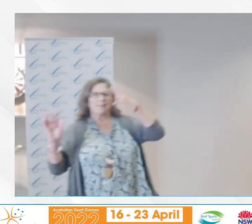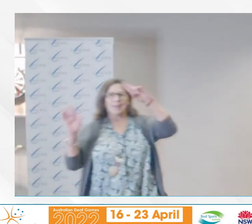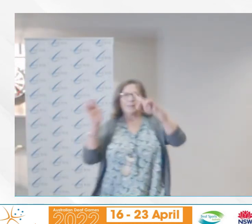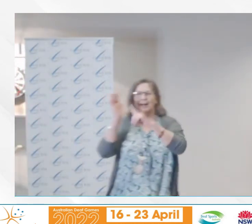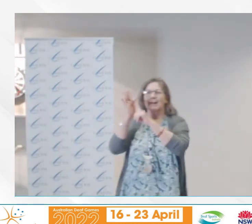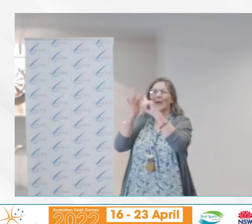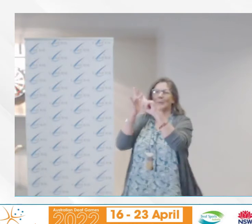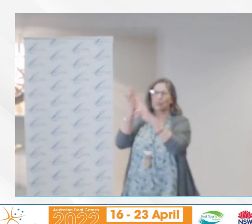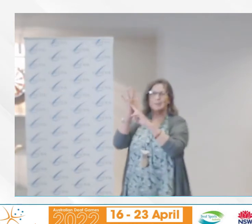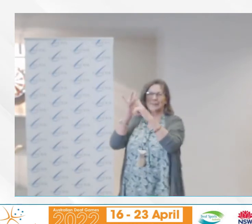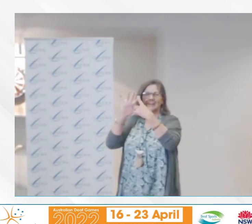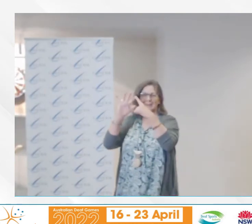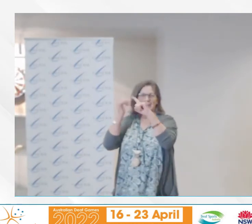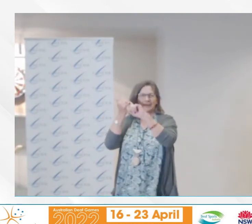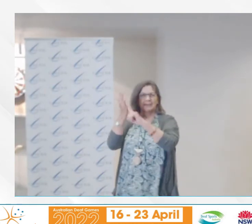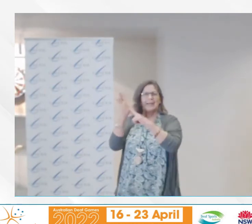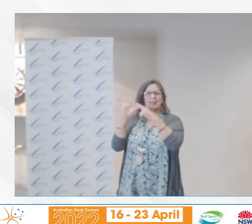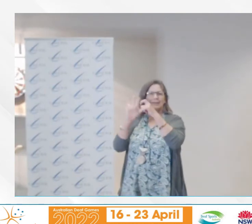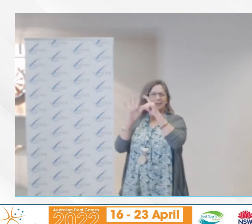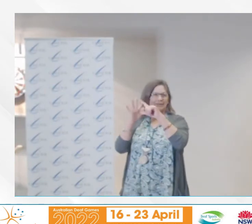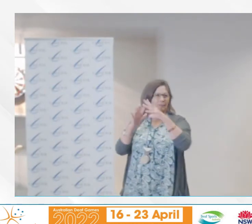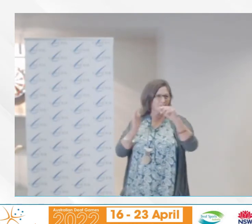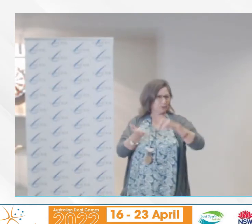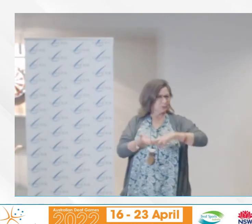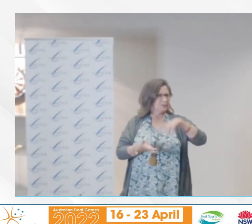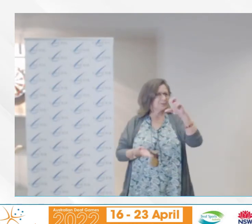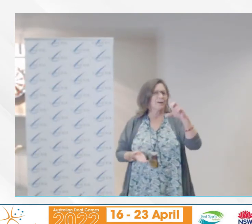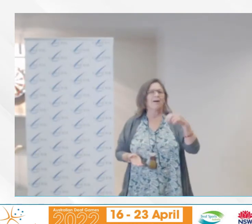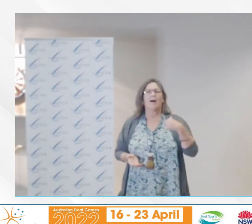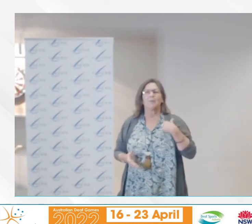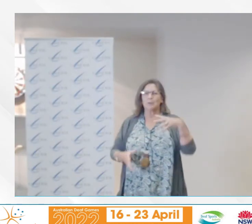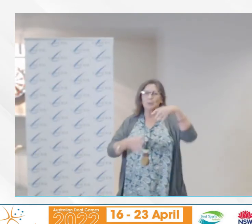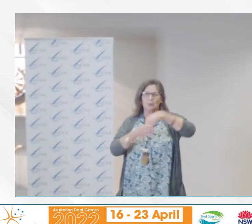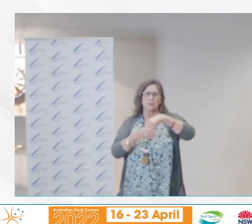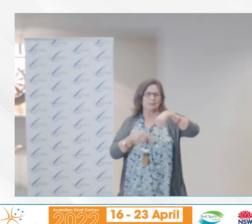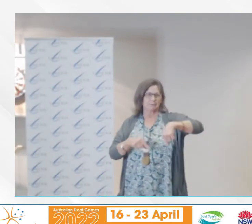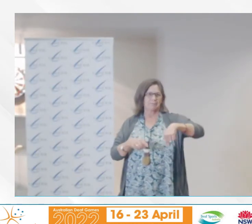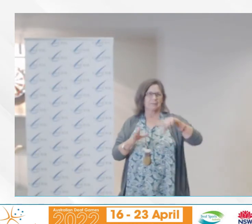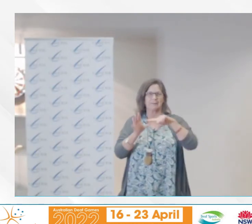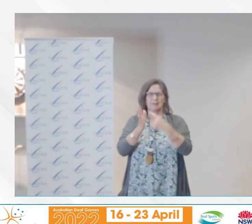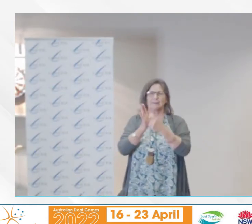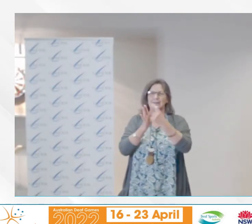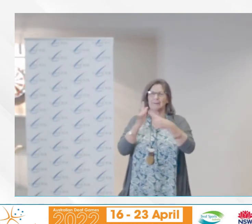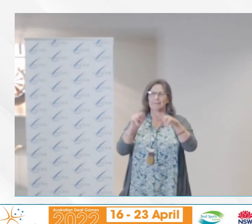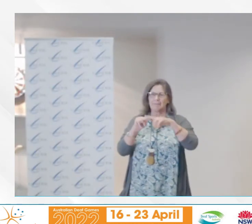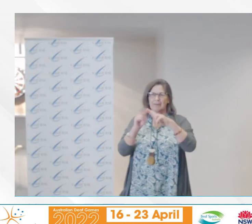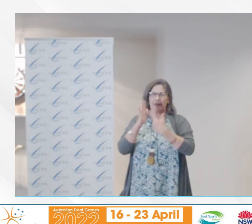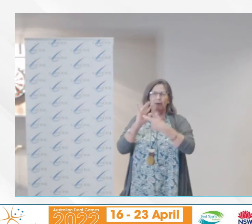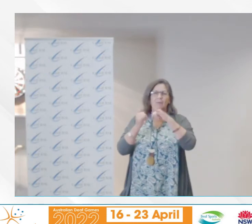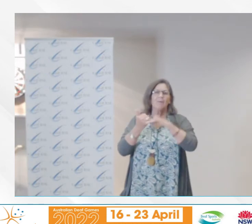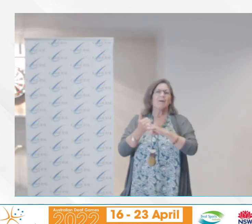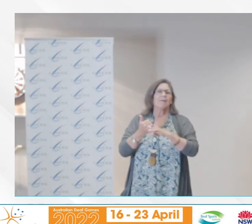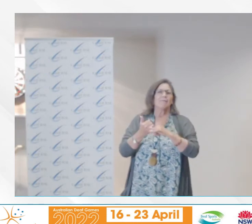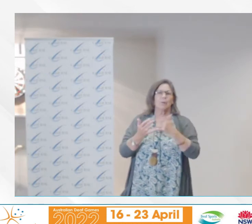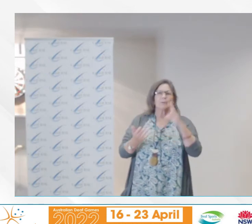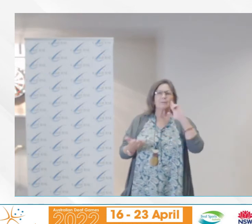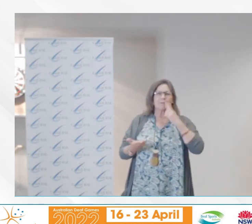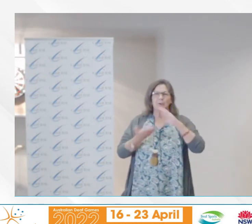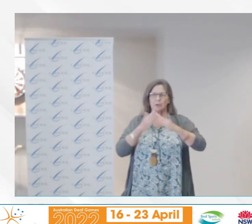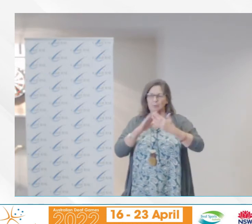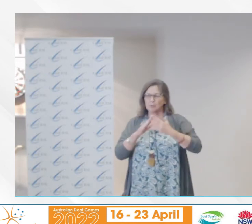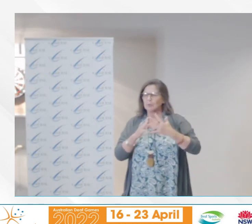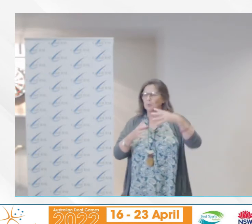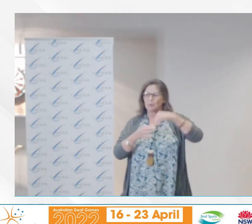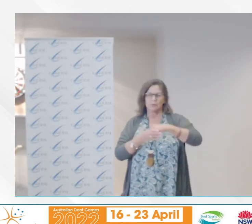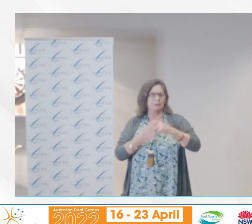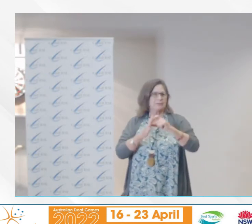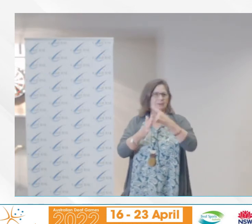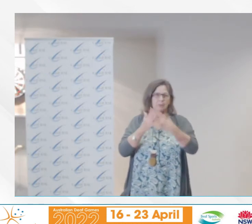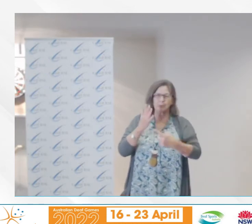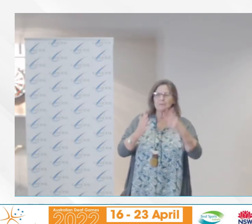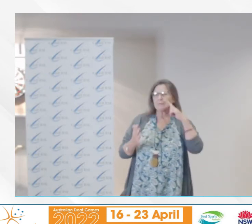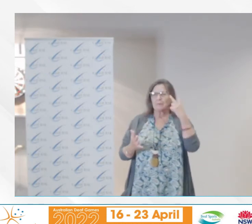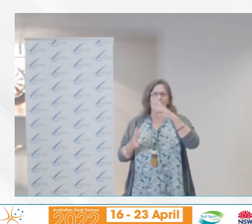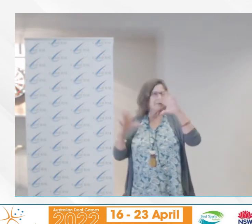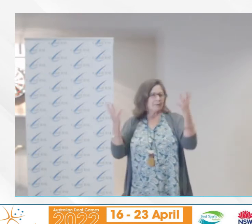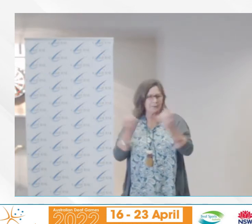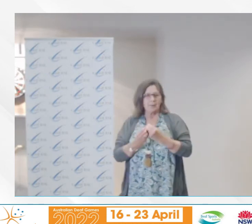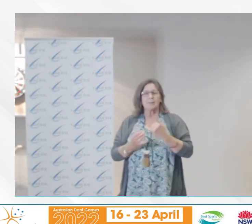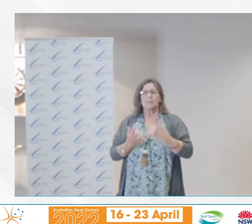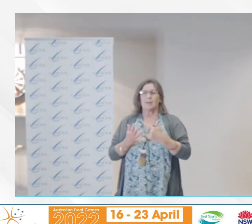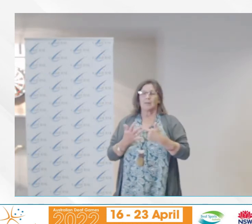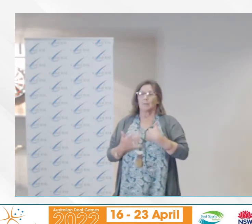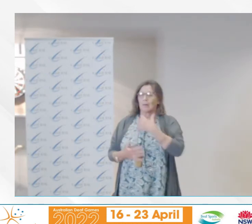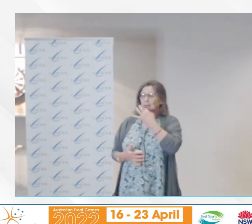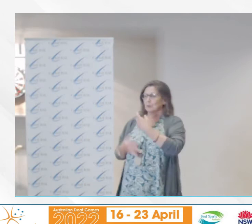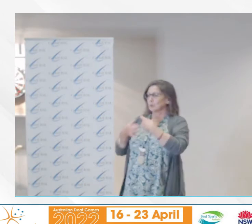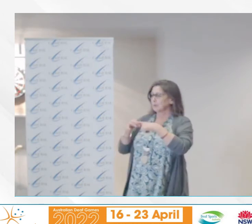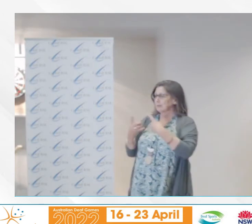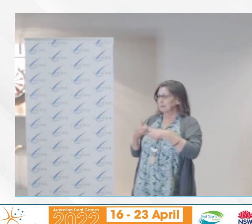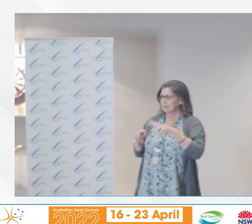hello everybody um i've been involved with the deaf community as well as the